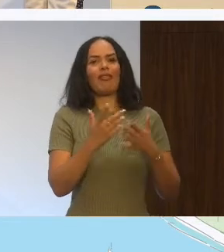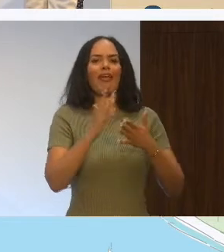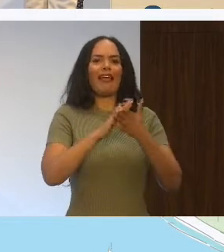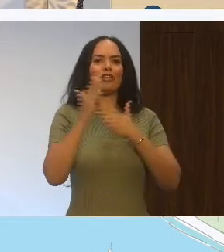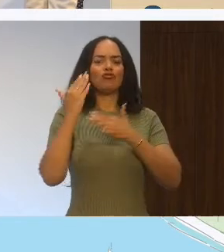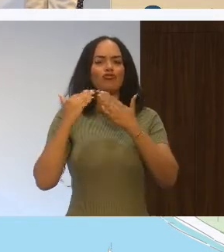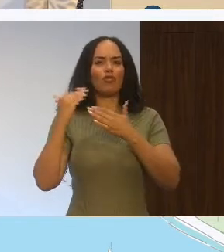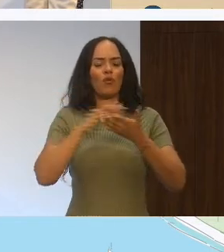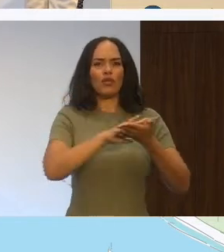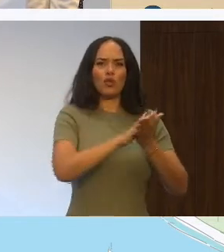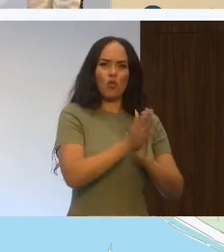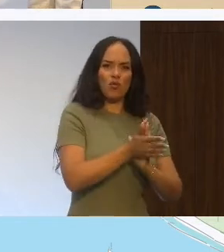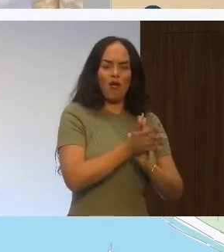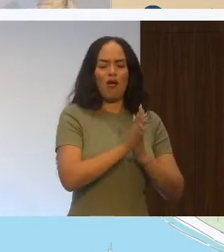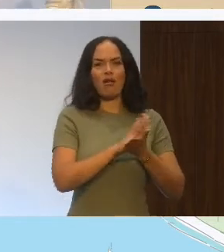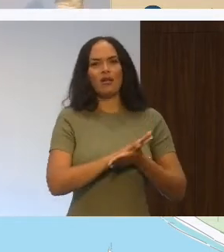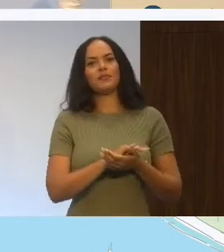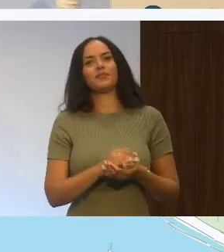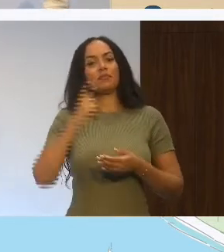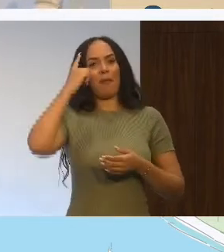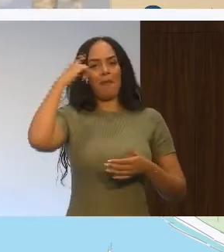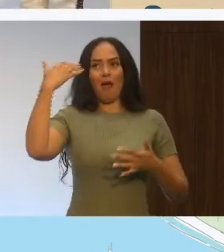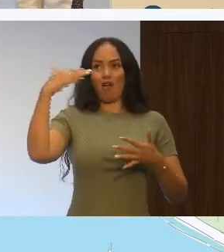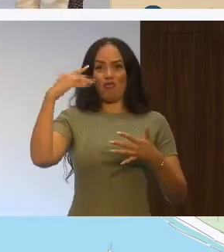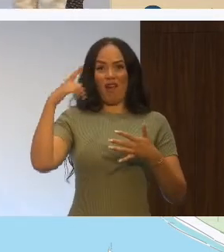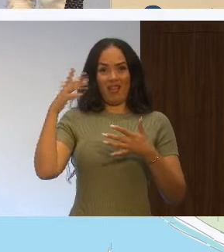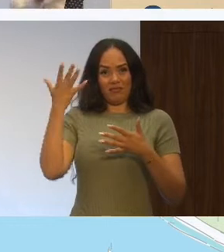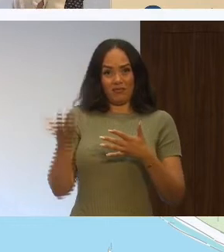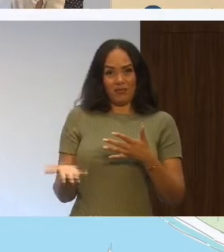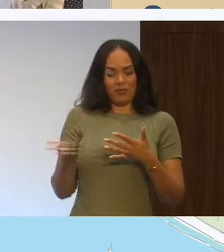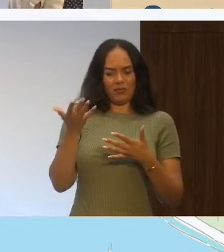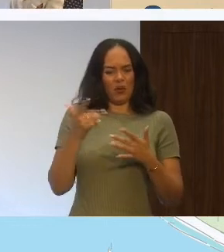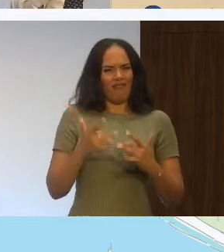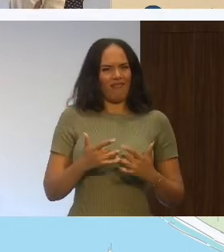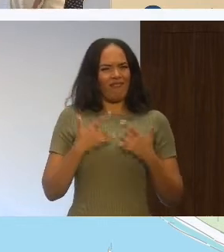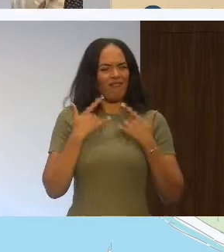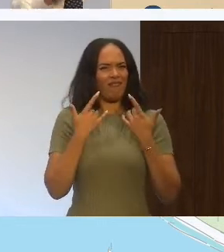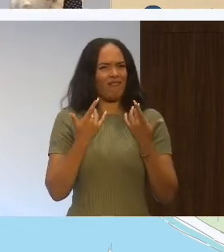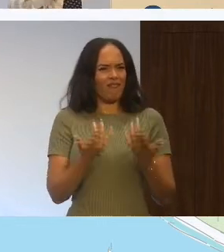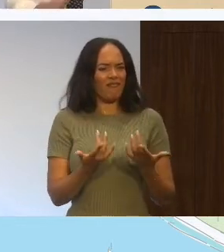And with migraine. You almost feel as though and when you're at your when you're at your absolute best